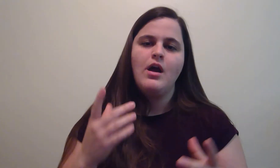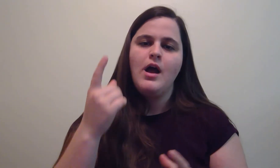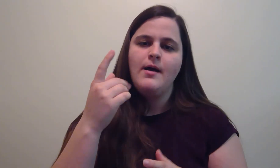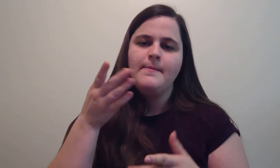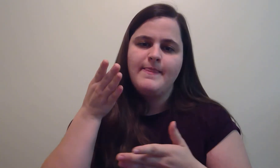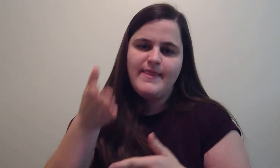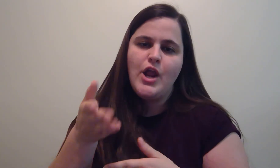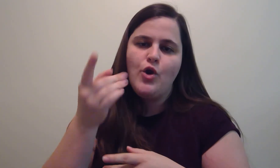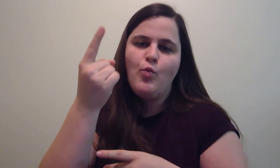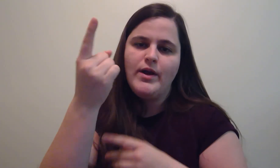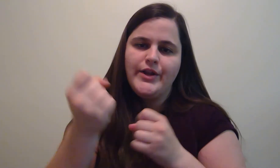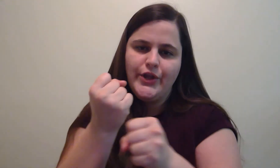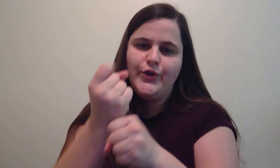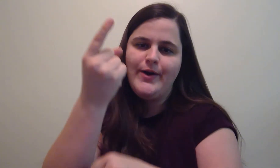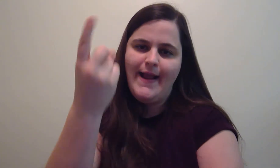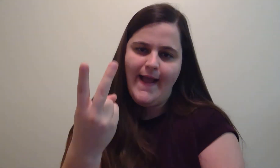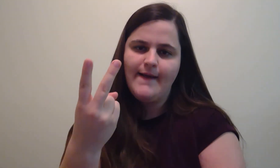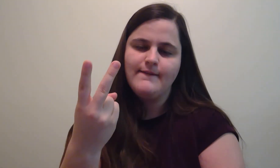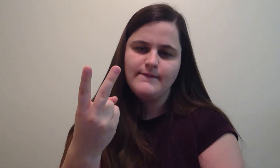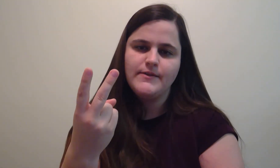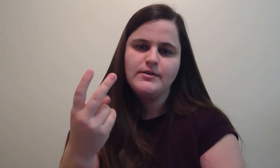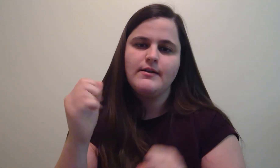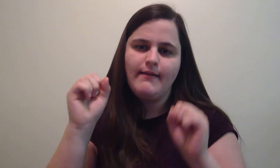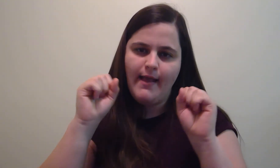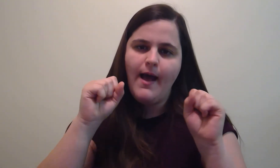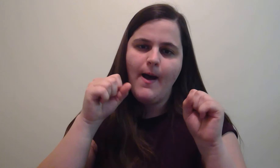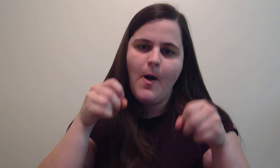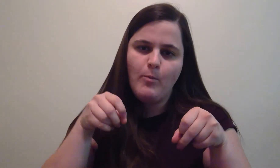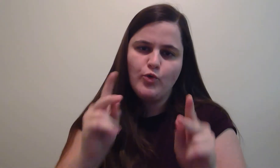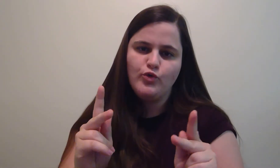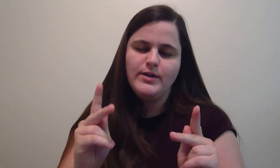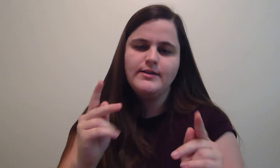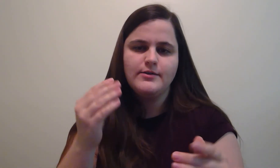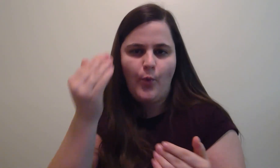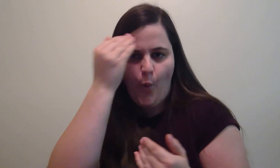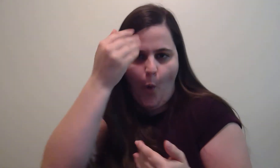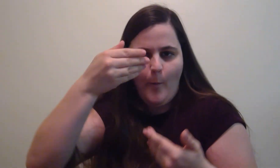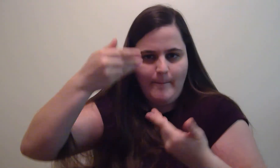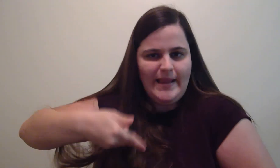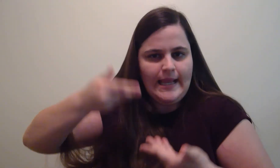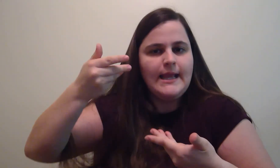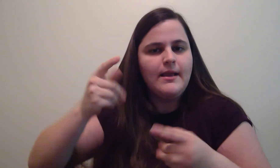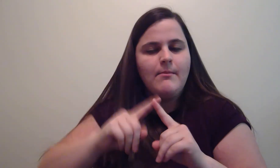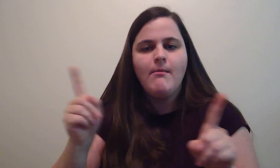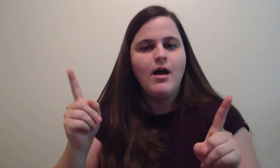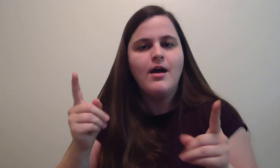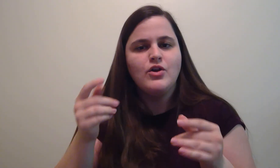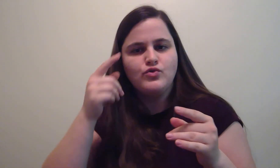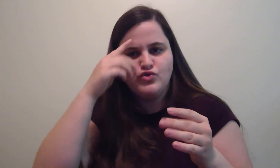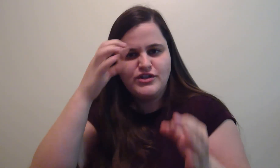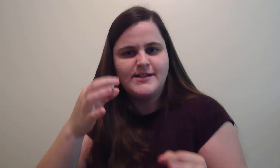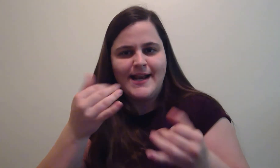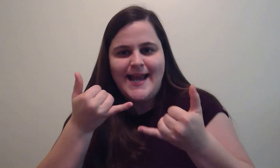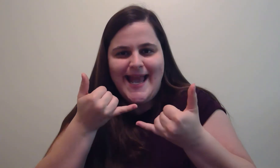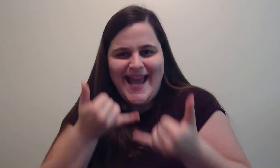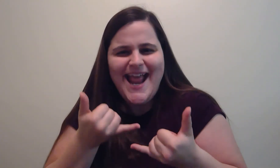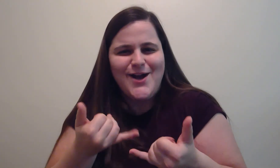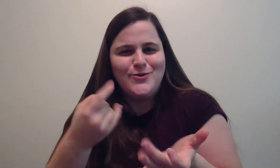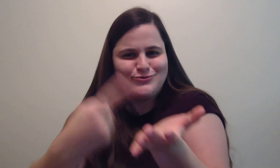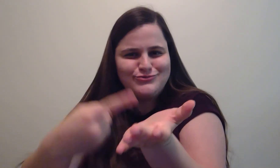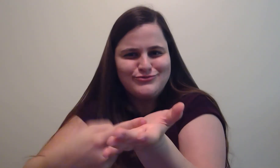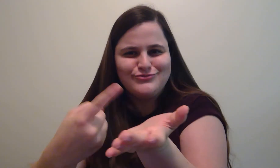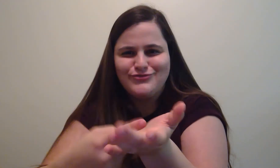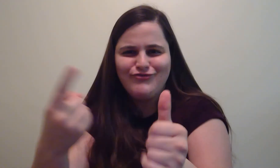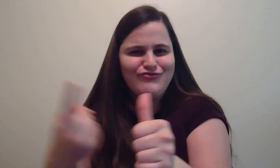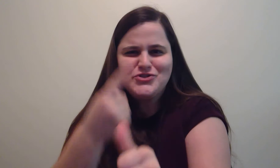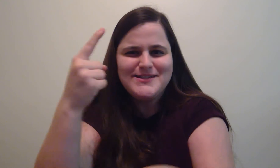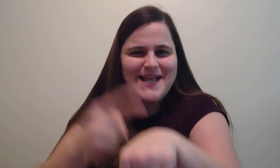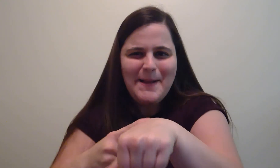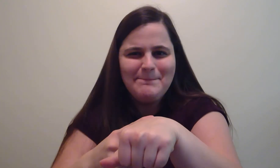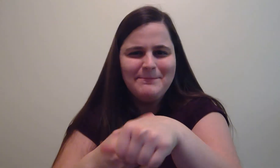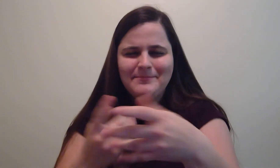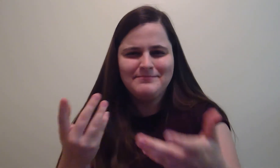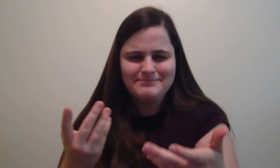Great. The man's had a year-and-a-half to get acquainted, and he chooses now to get to know me.